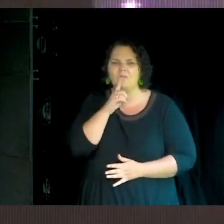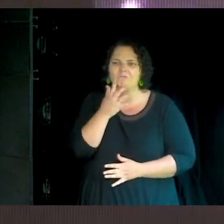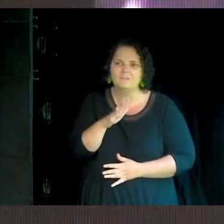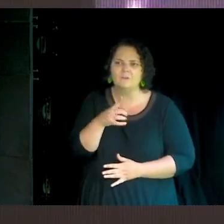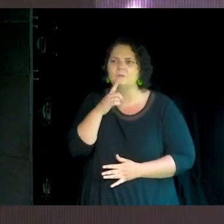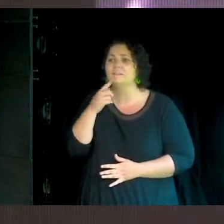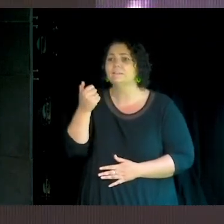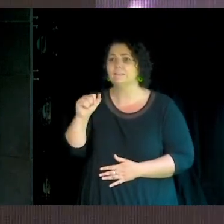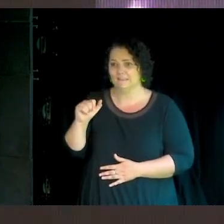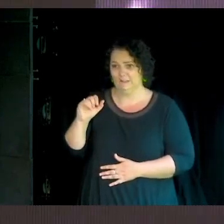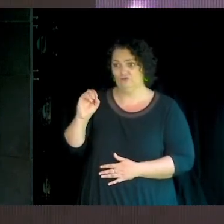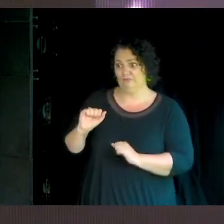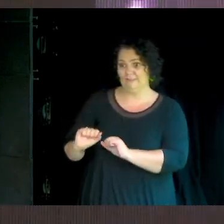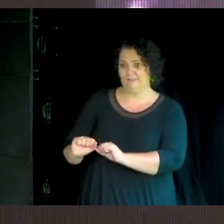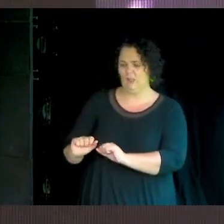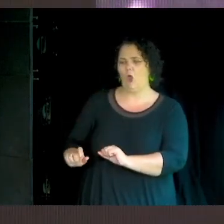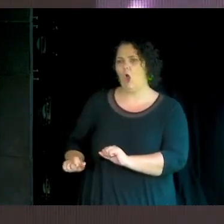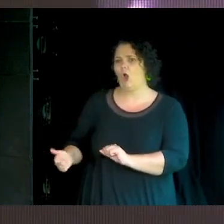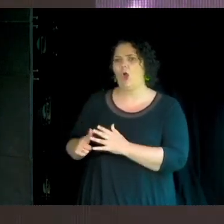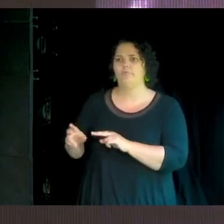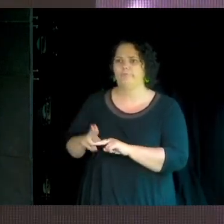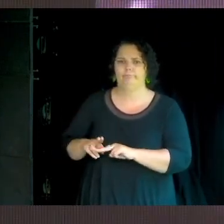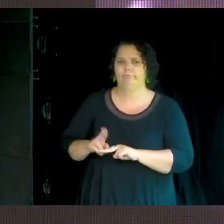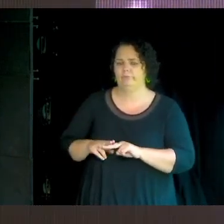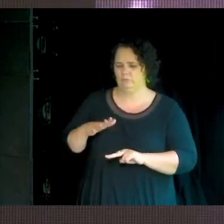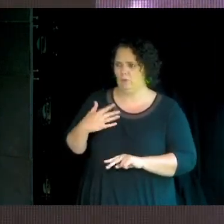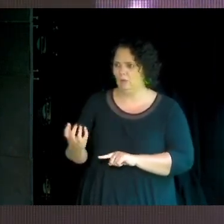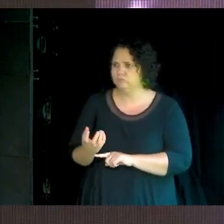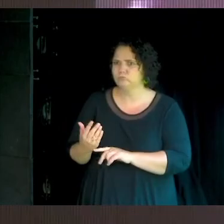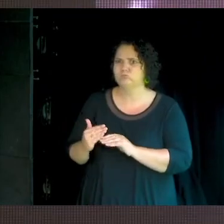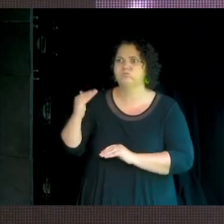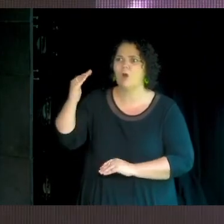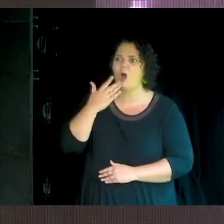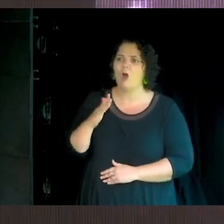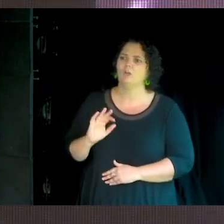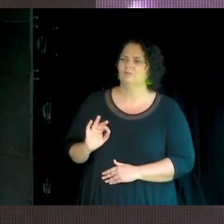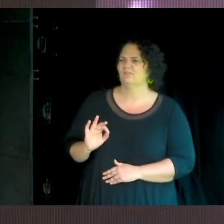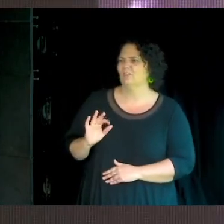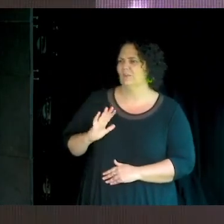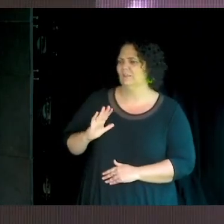heat off because you don't want it to be continue heating up otherwise either you overcook the crab